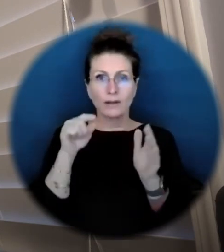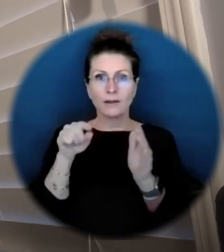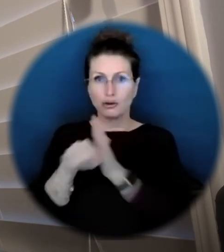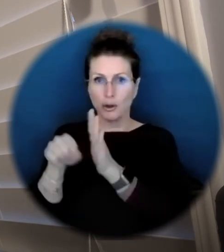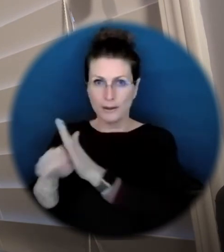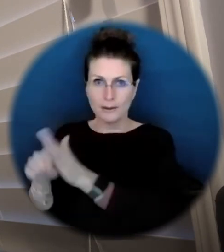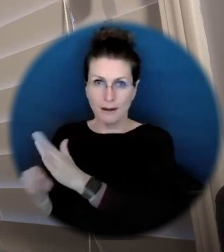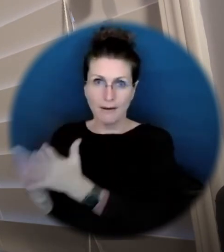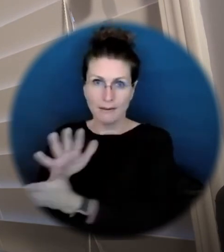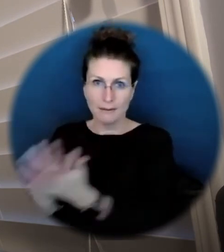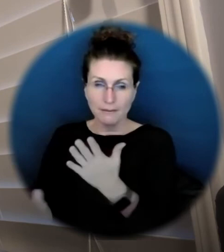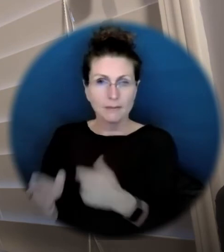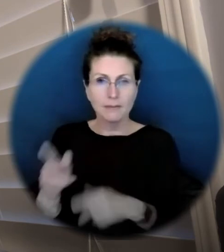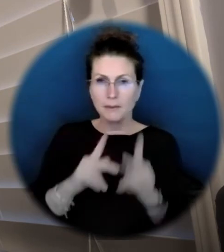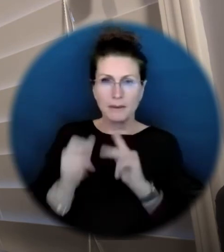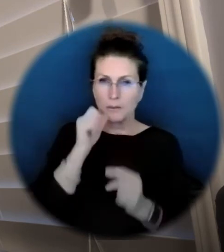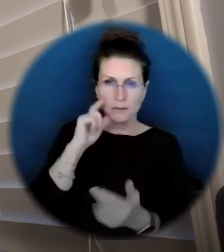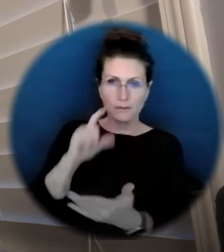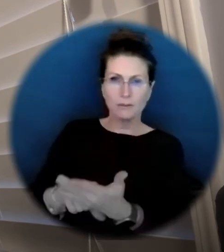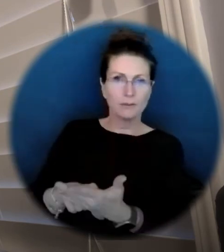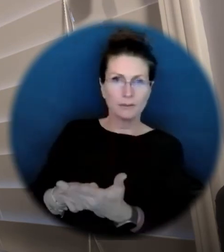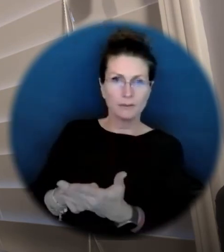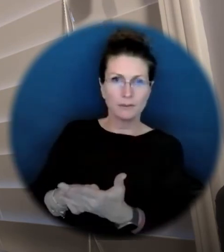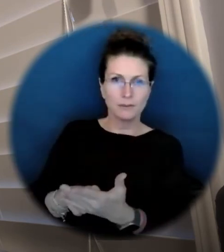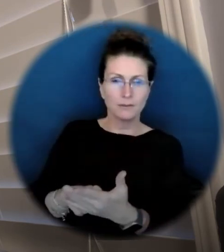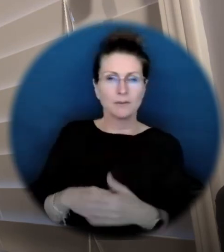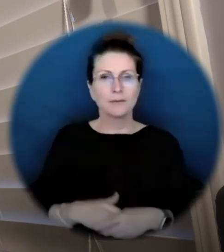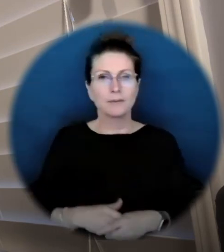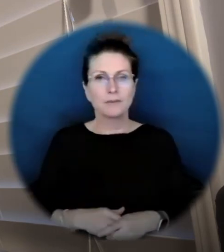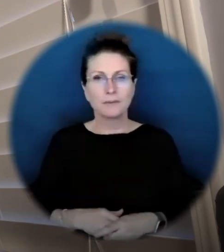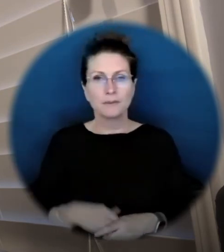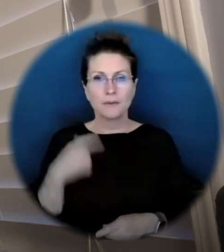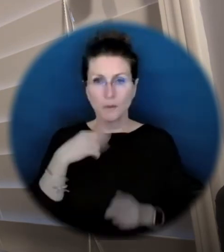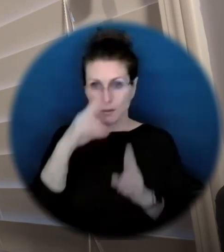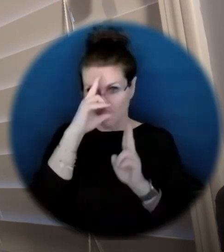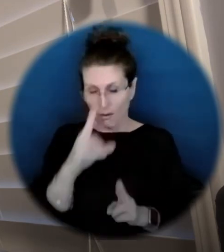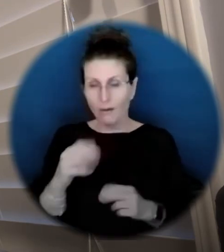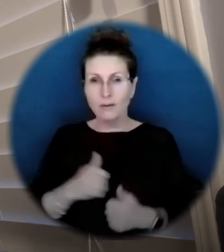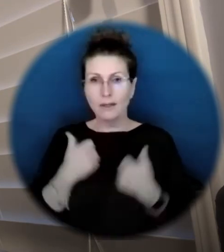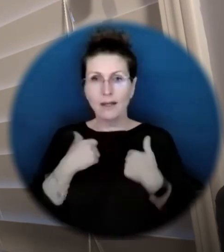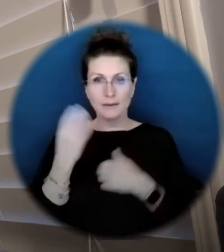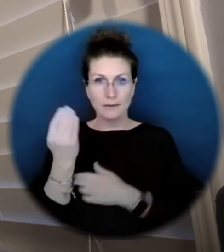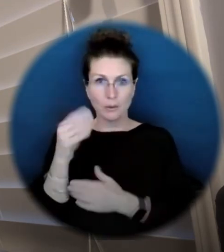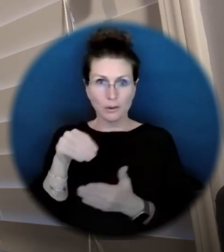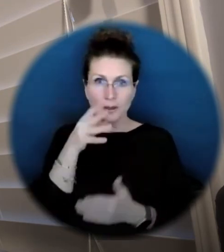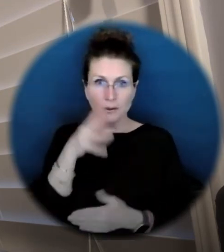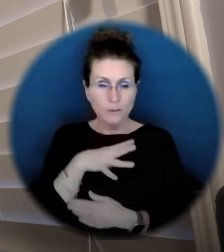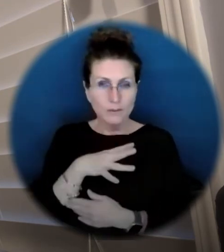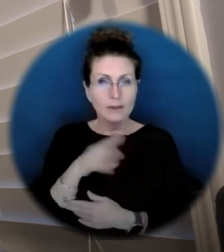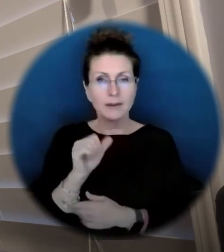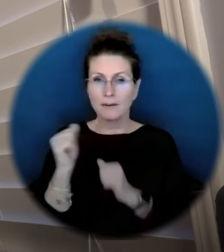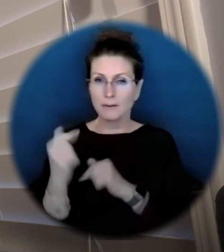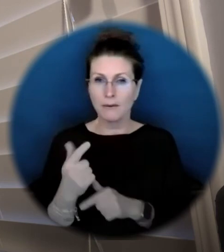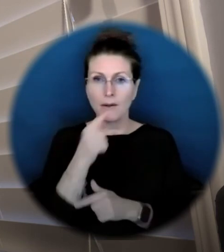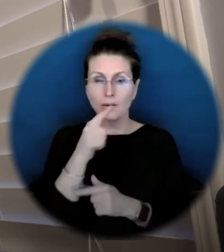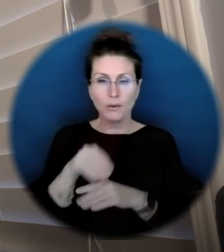one that often goes unrecognized. As we honor the lives of the 14 women and of everyone who has been affected